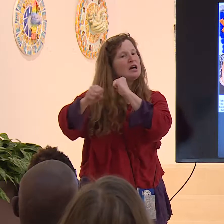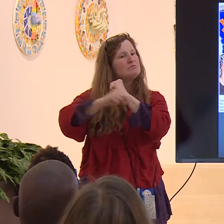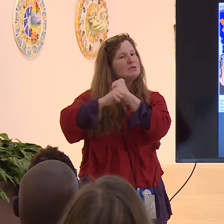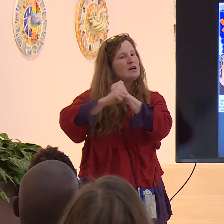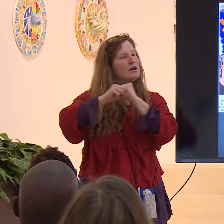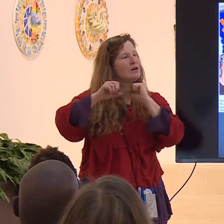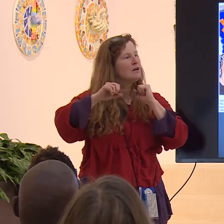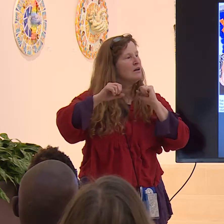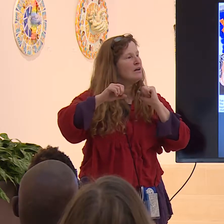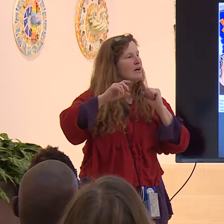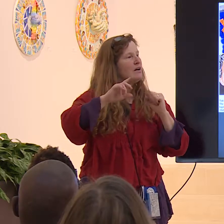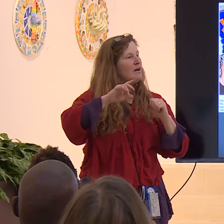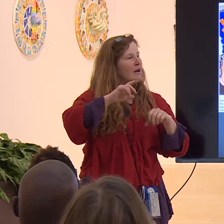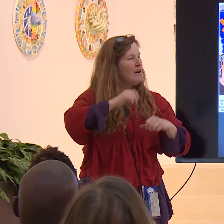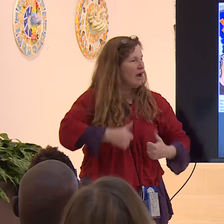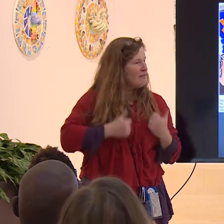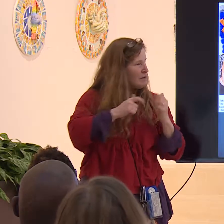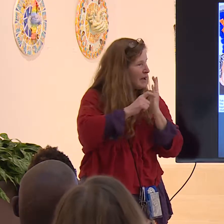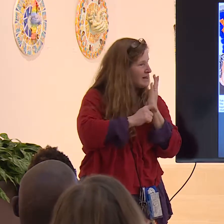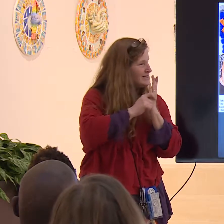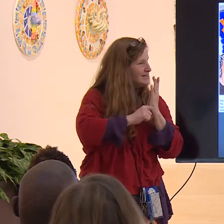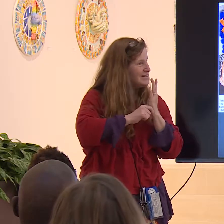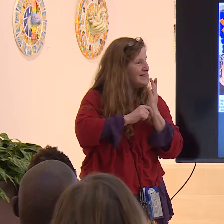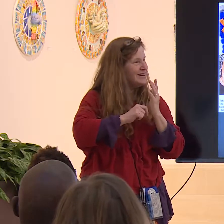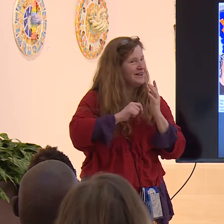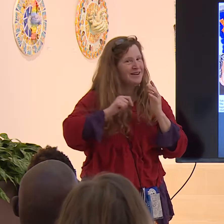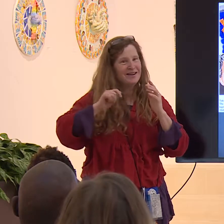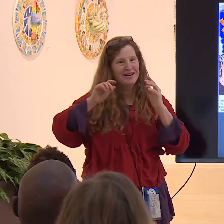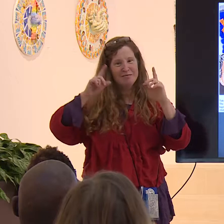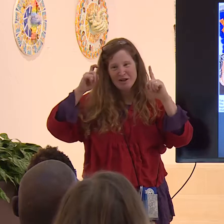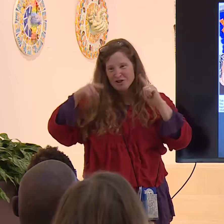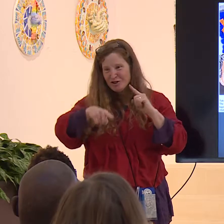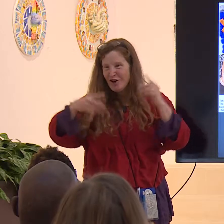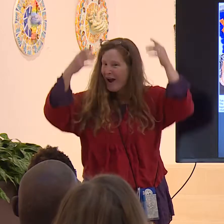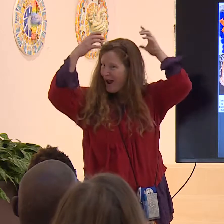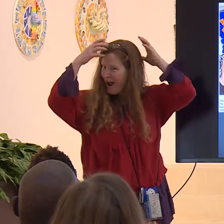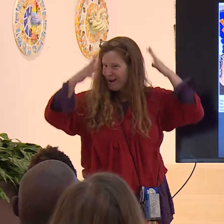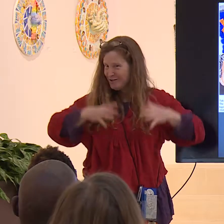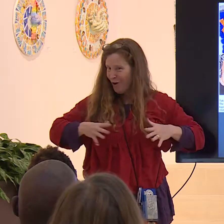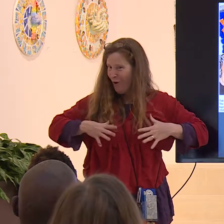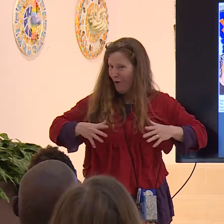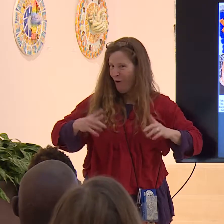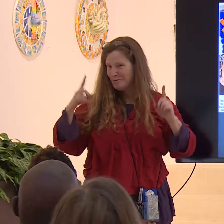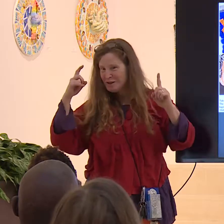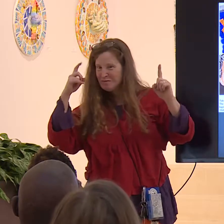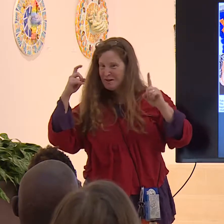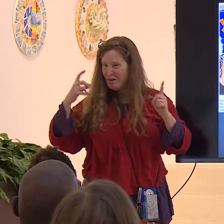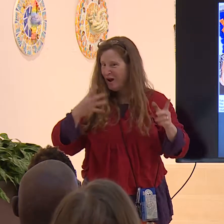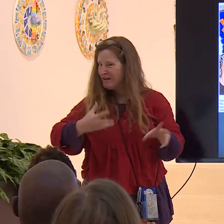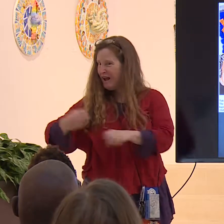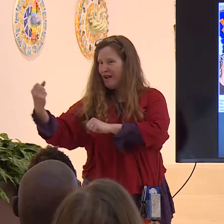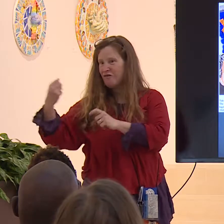to give to these children. They confiscated the children and they dressed them up,